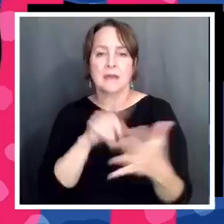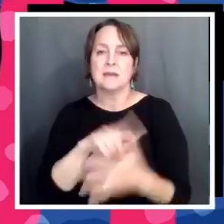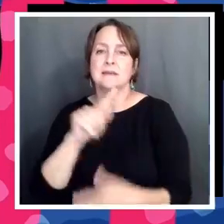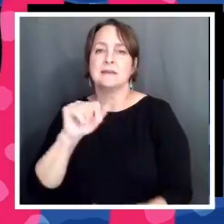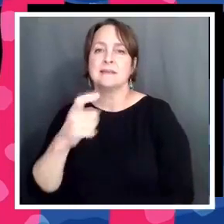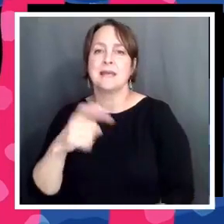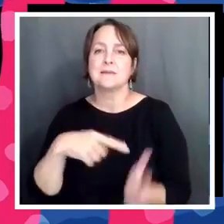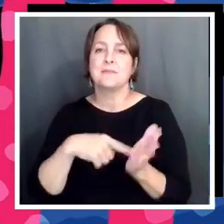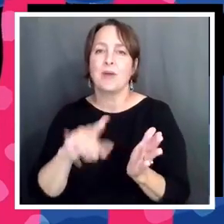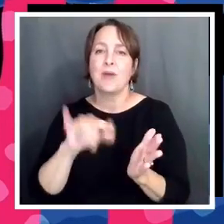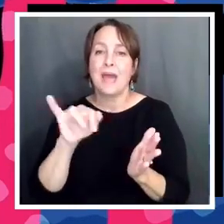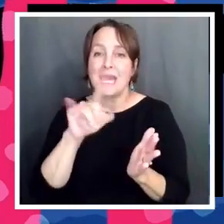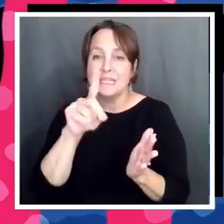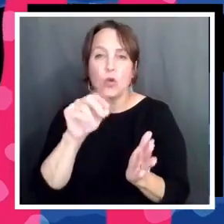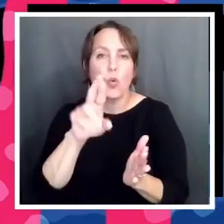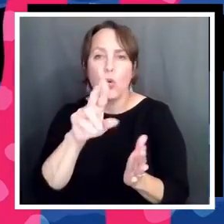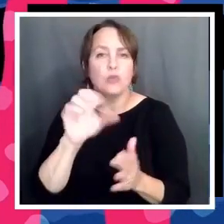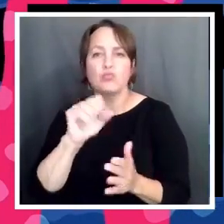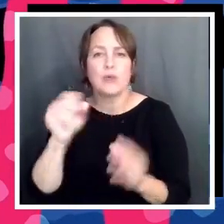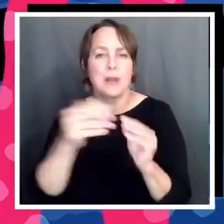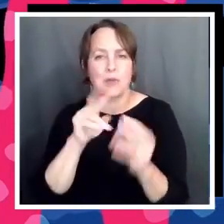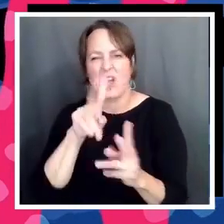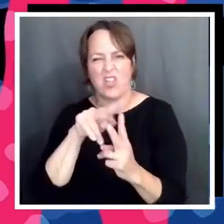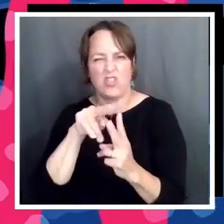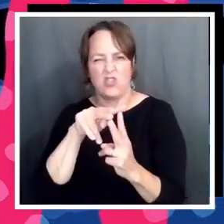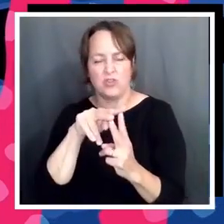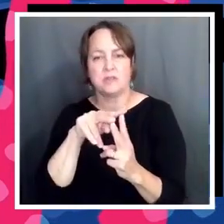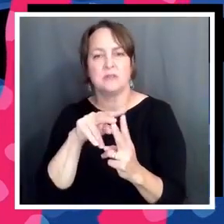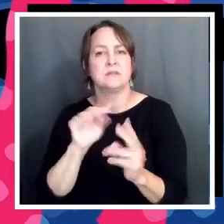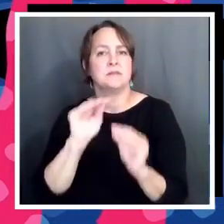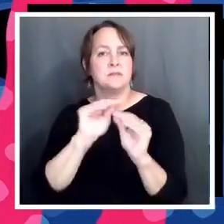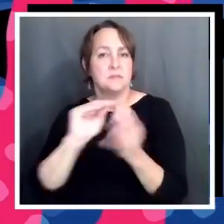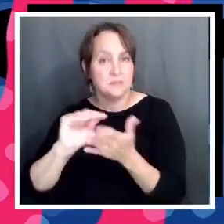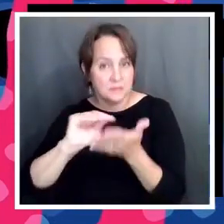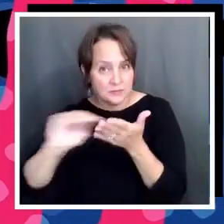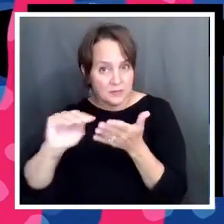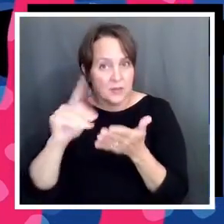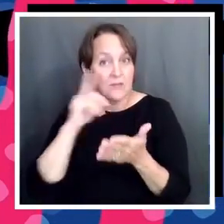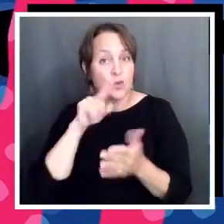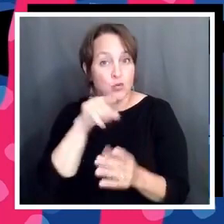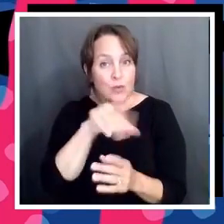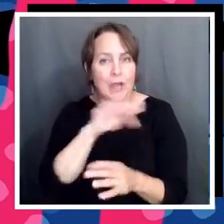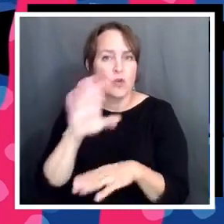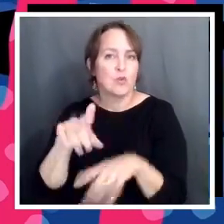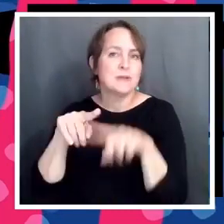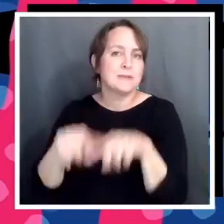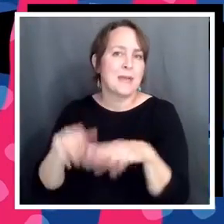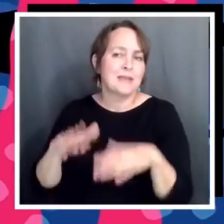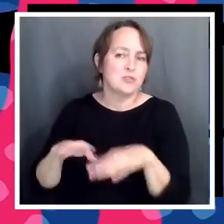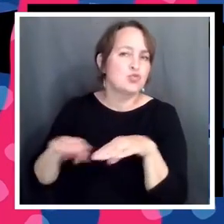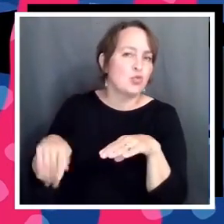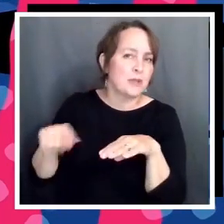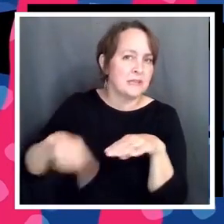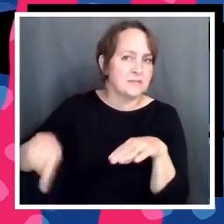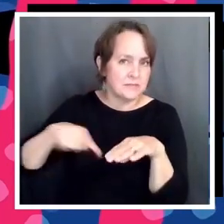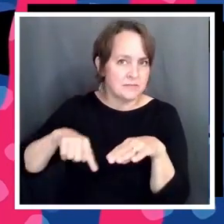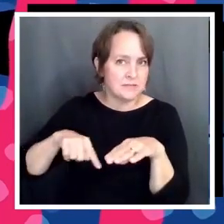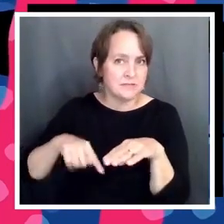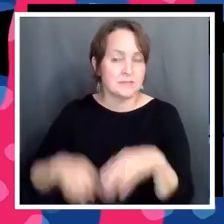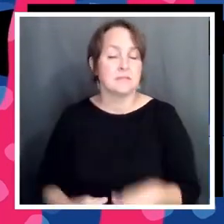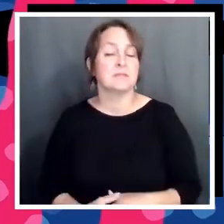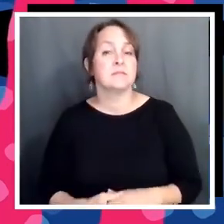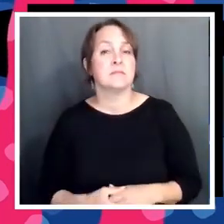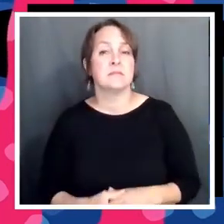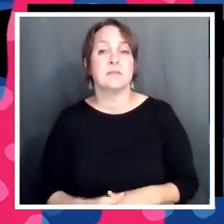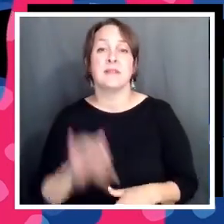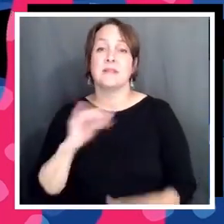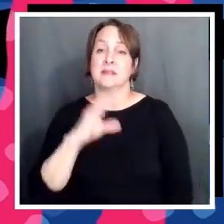EMAIL ADDRESS, DATE OF BIRTH